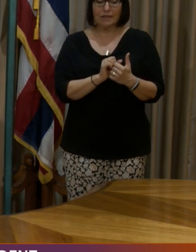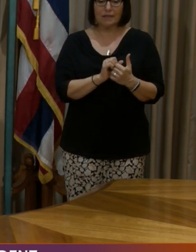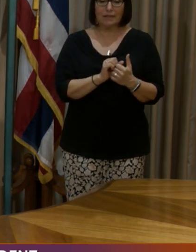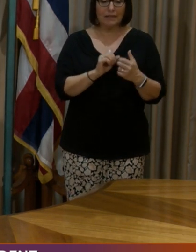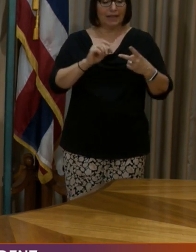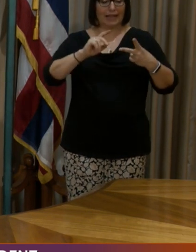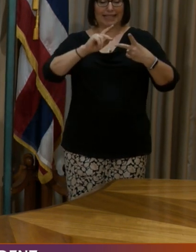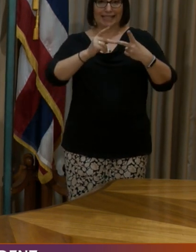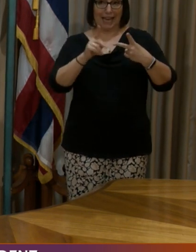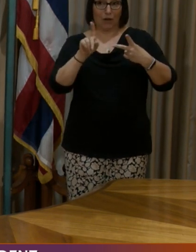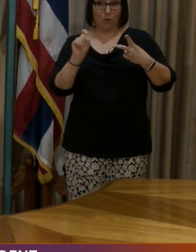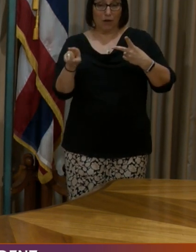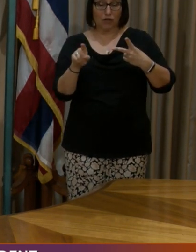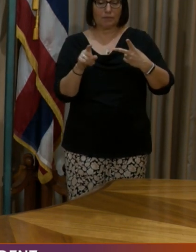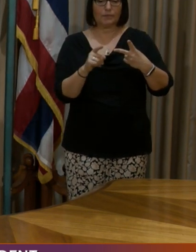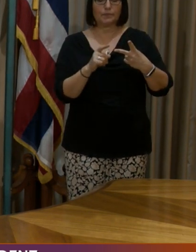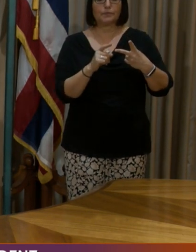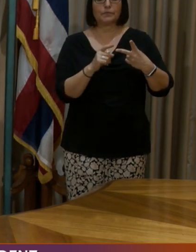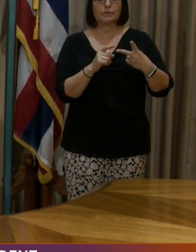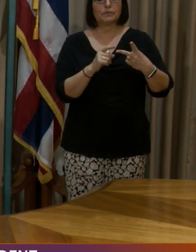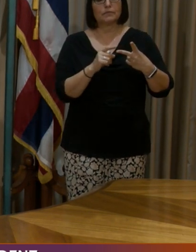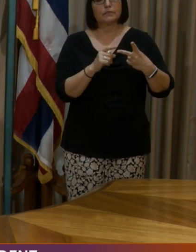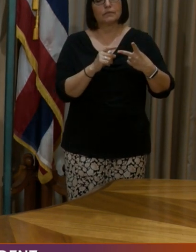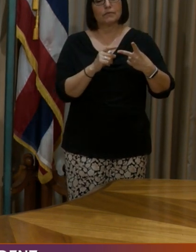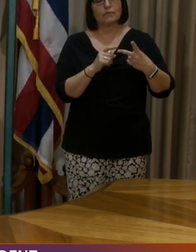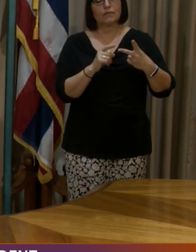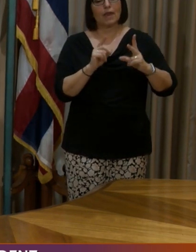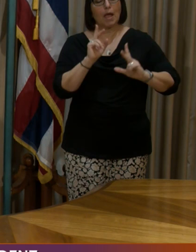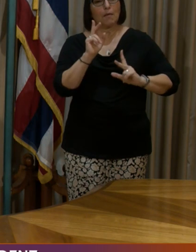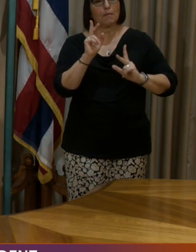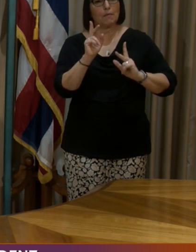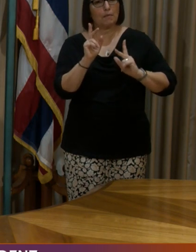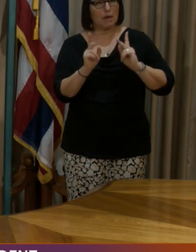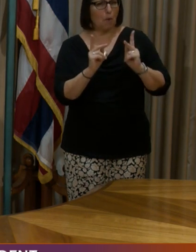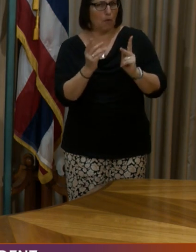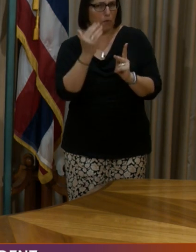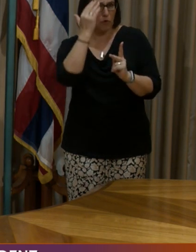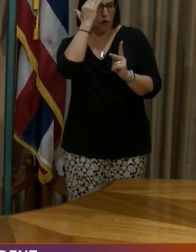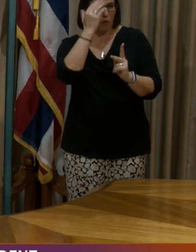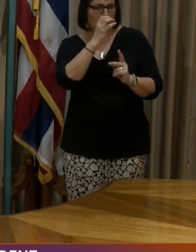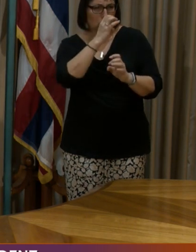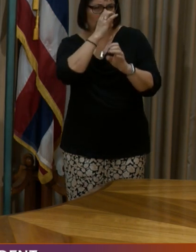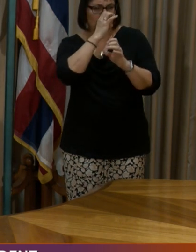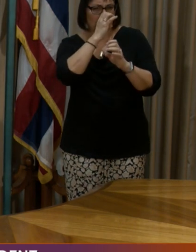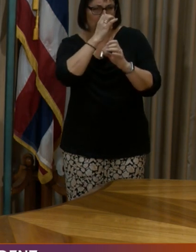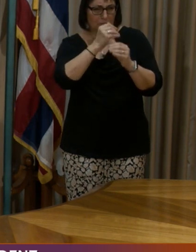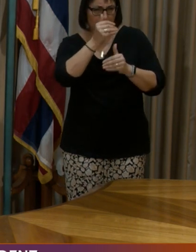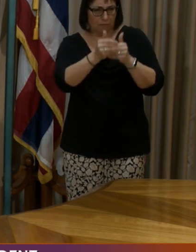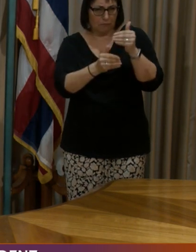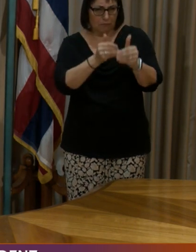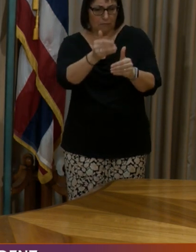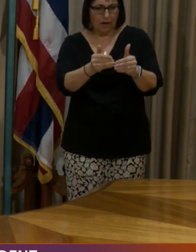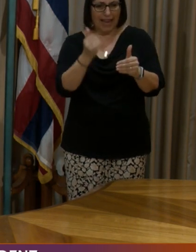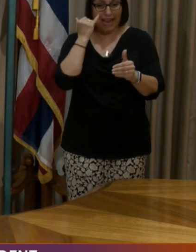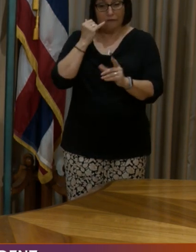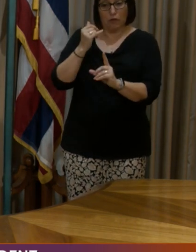OPTION? SHOULD THEY CHOOSE TO AND ALSO MY SECOND QUESTION AFTER THAT YOU COULD THERE'S EVEN ONE OF